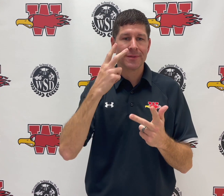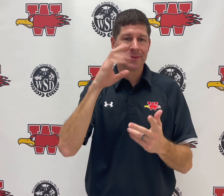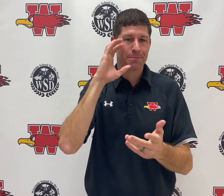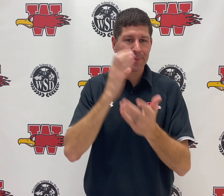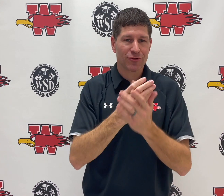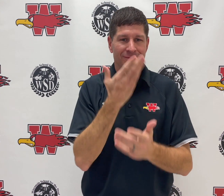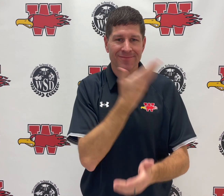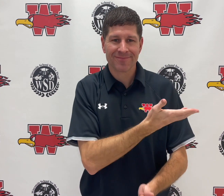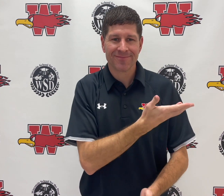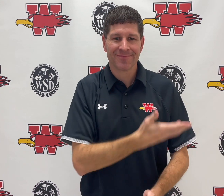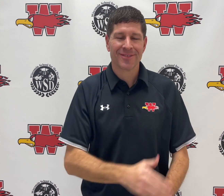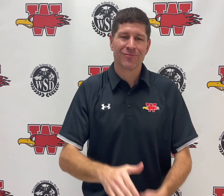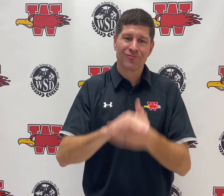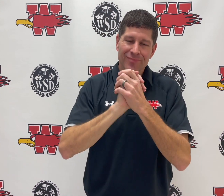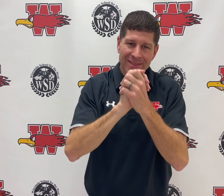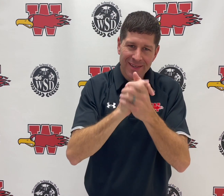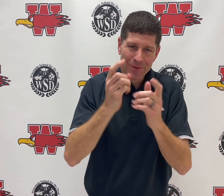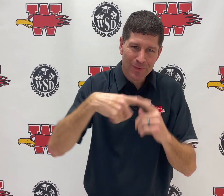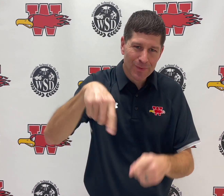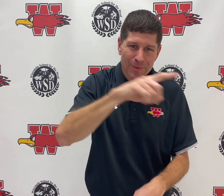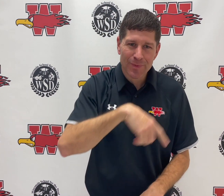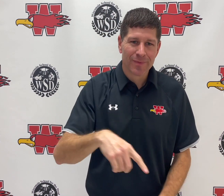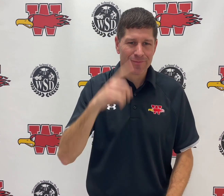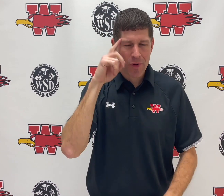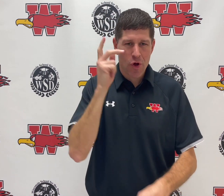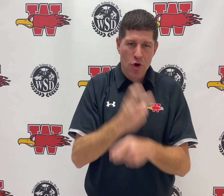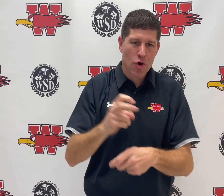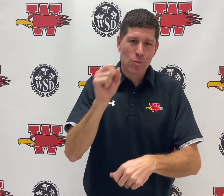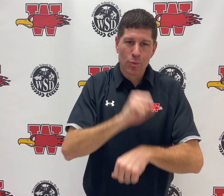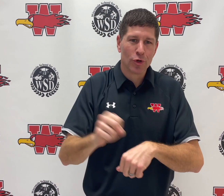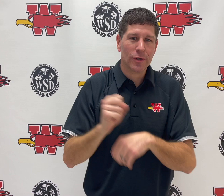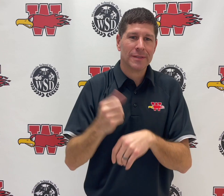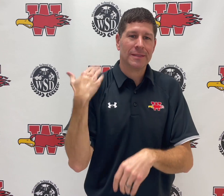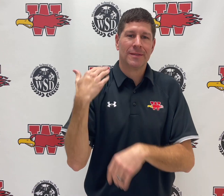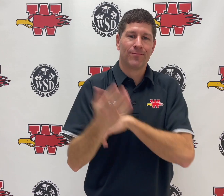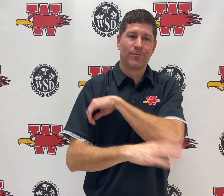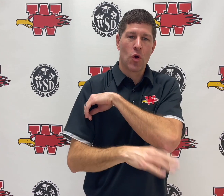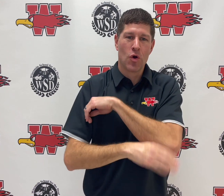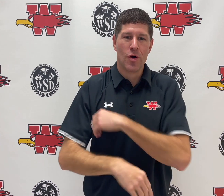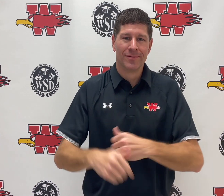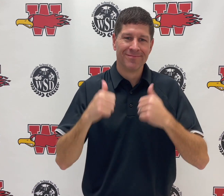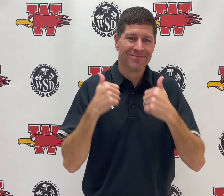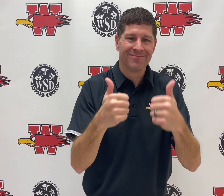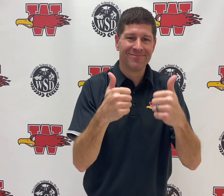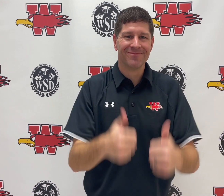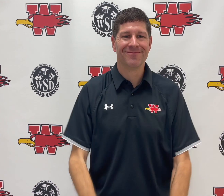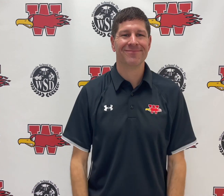Here's their pictures. Congratulations to all of you for your hard work last fall. Way to go!